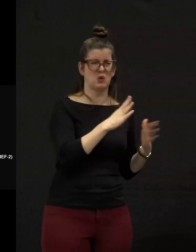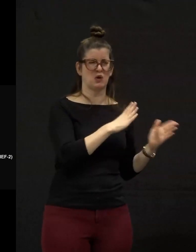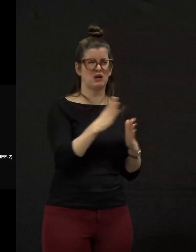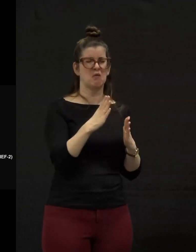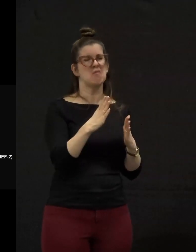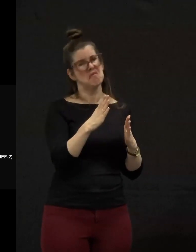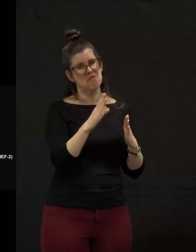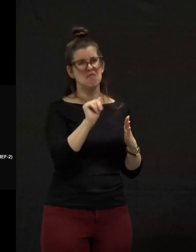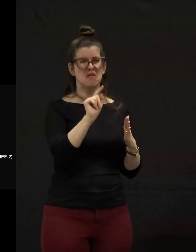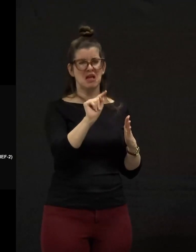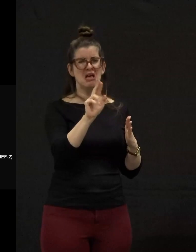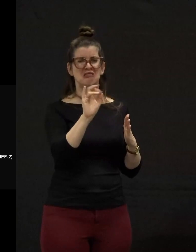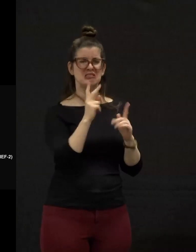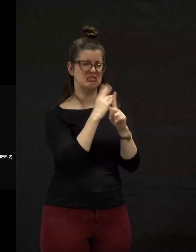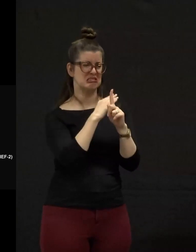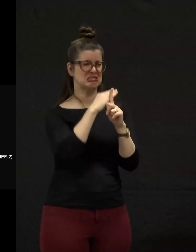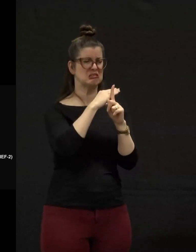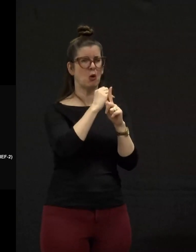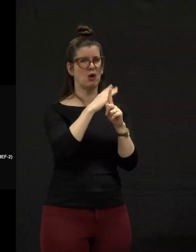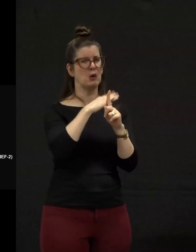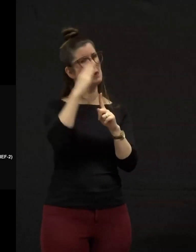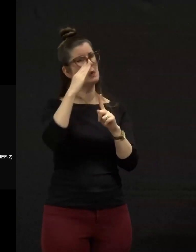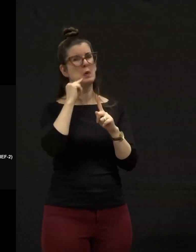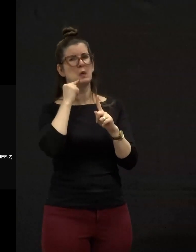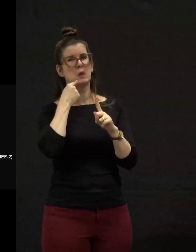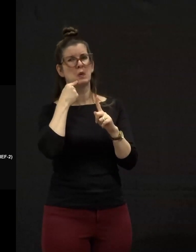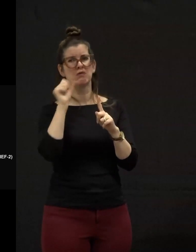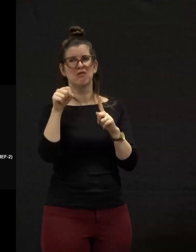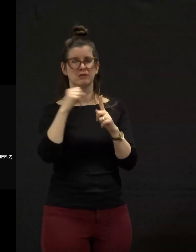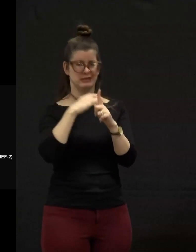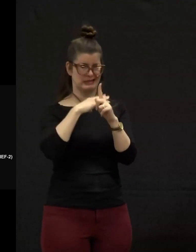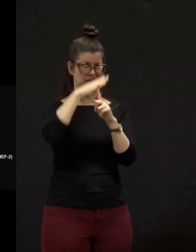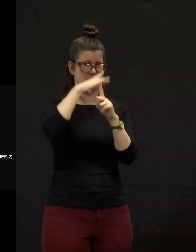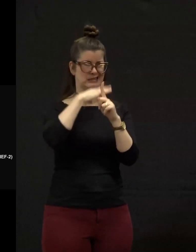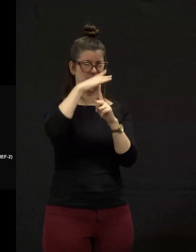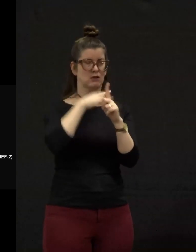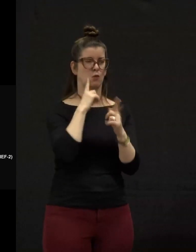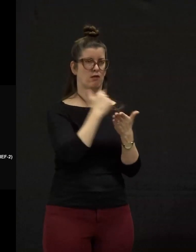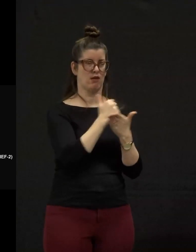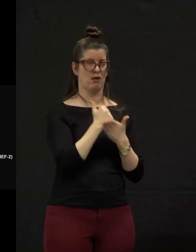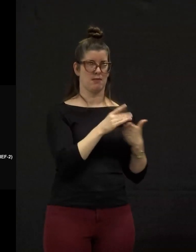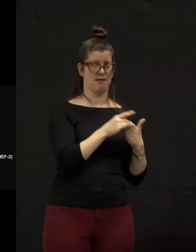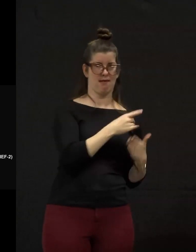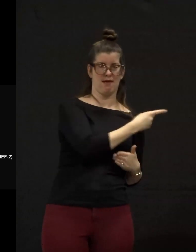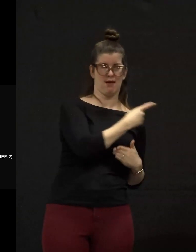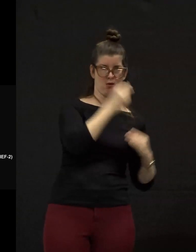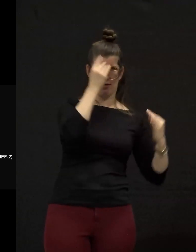or this is really clinically significant. So that helps guide our thinking about what this looks like